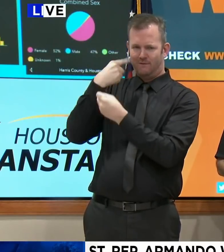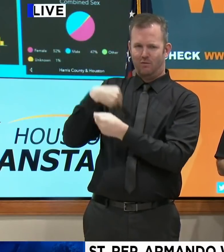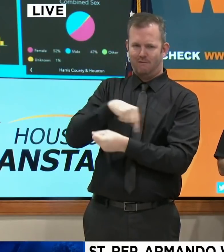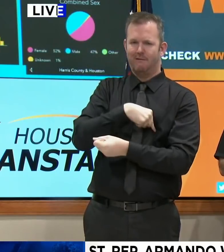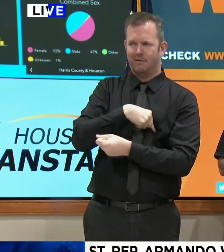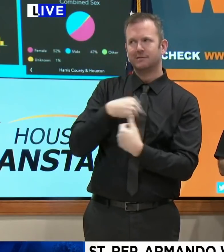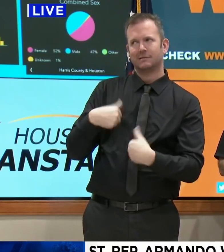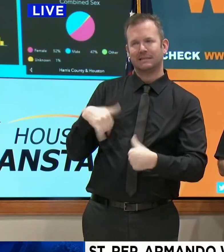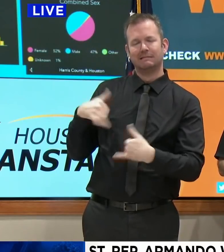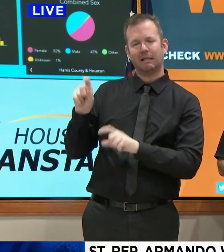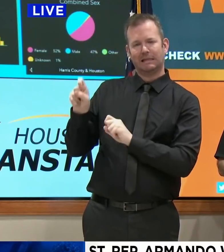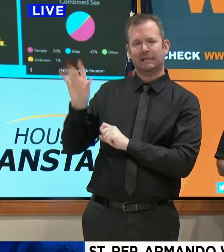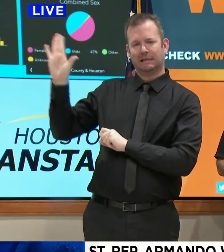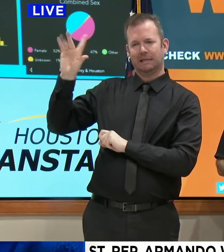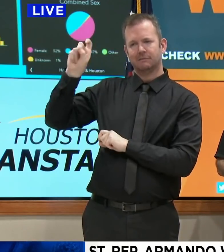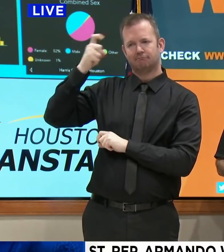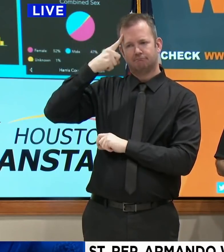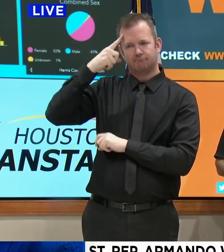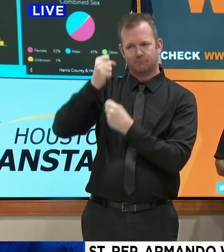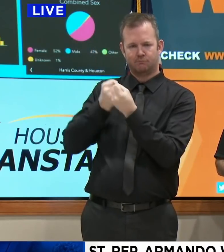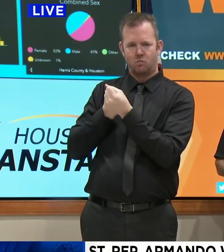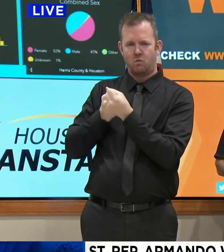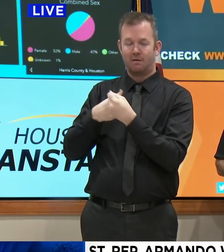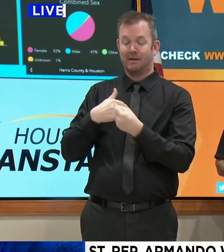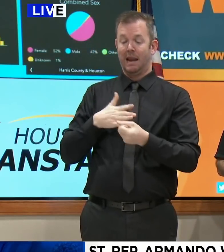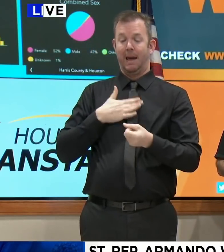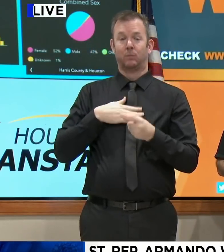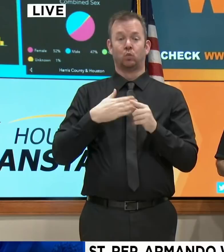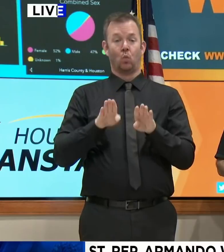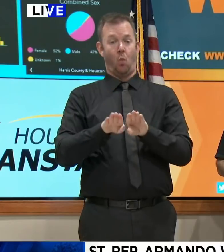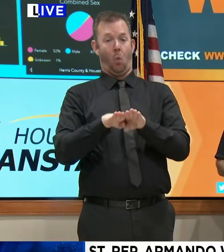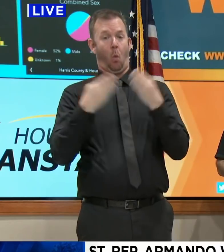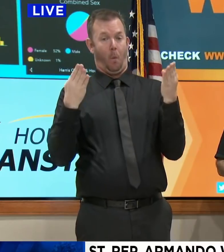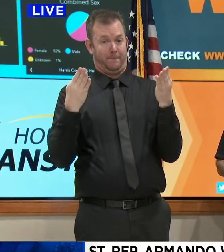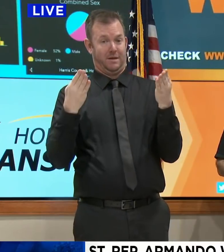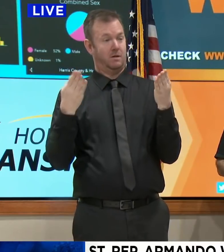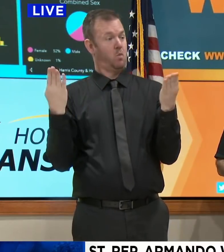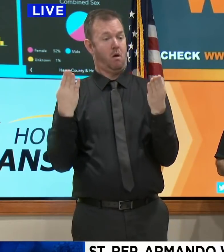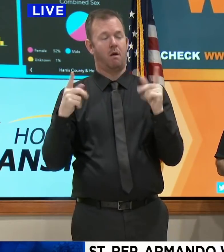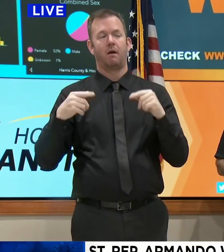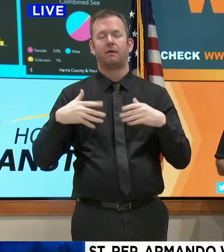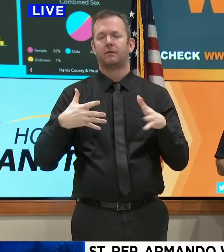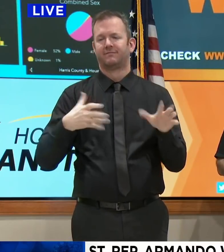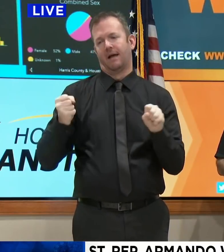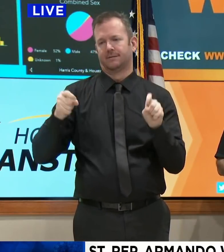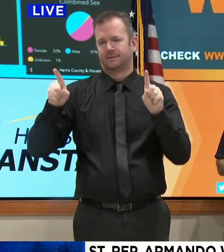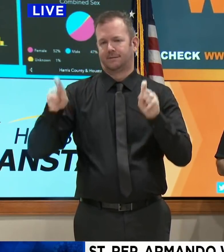as to the plans for our community I think it will community I think it will continue to need his son port